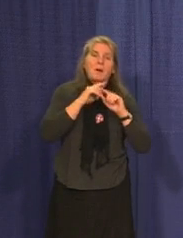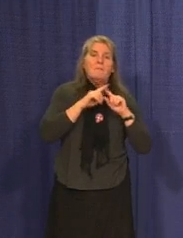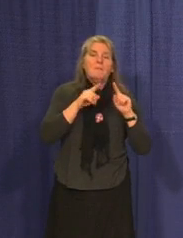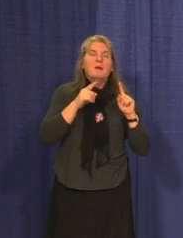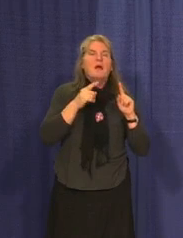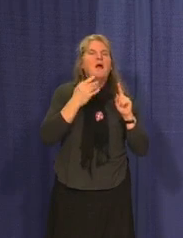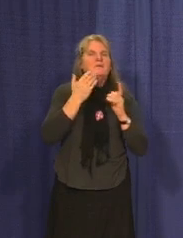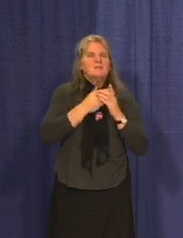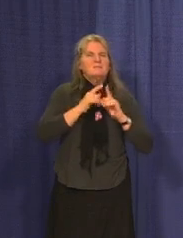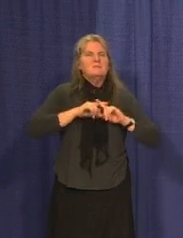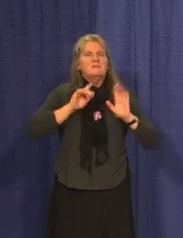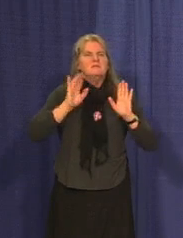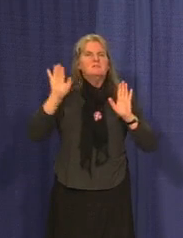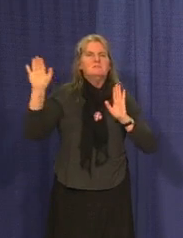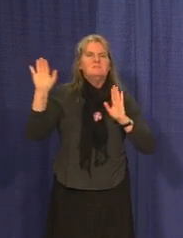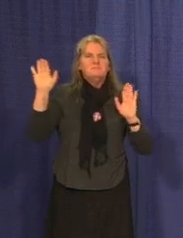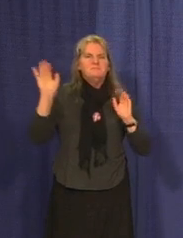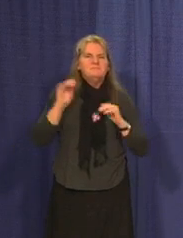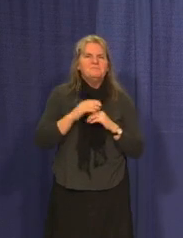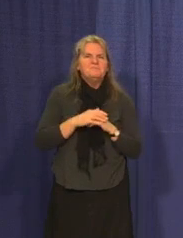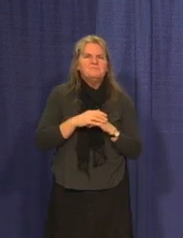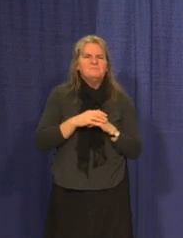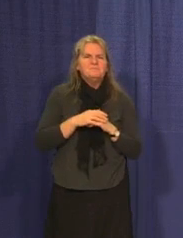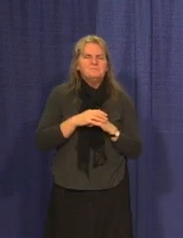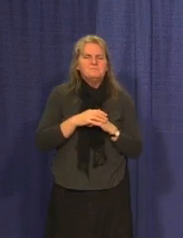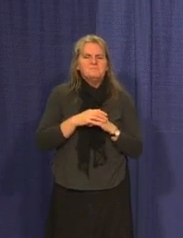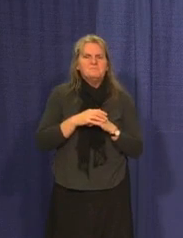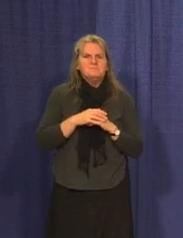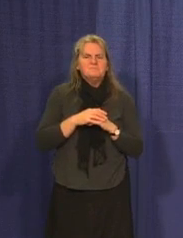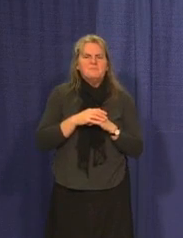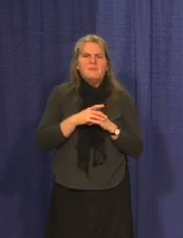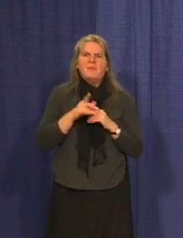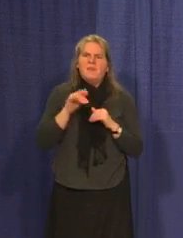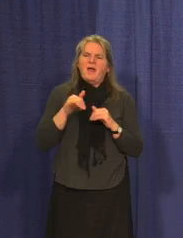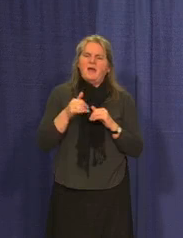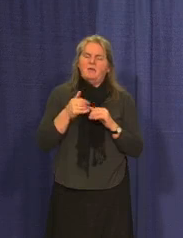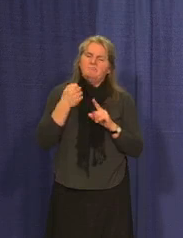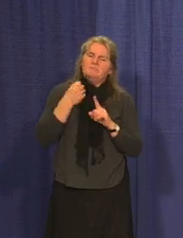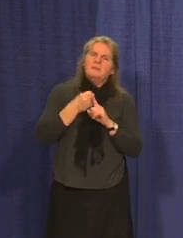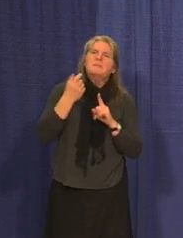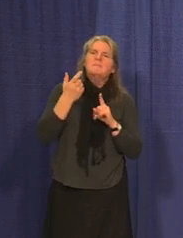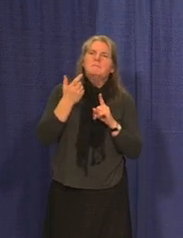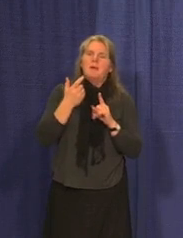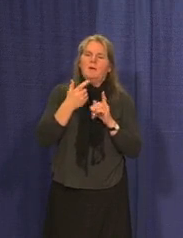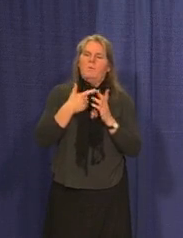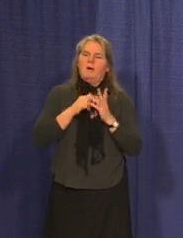sparsely populated territories, there are also important differences that factor into